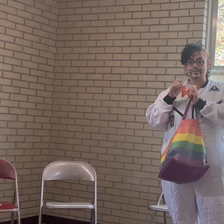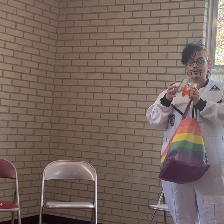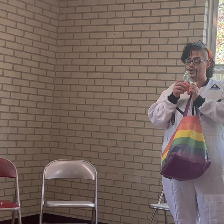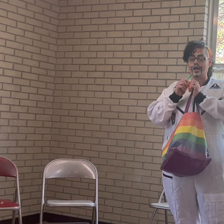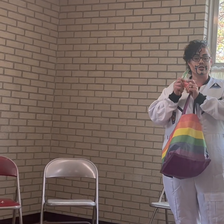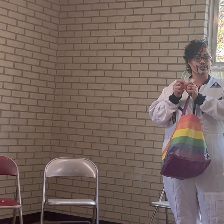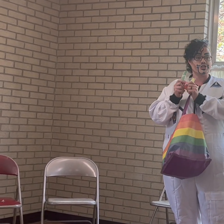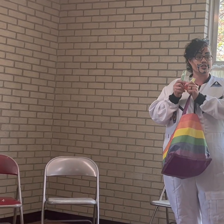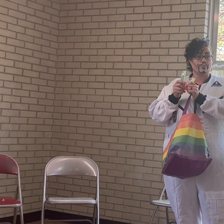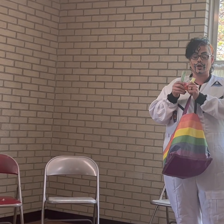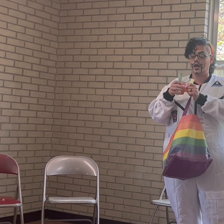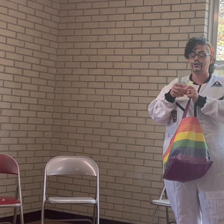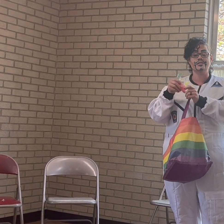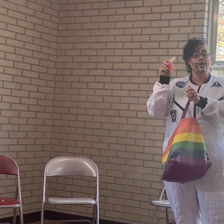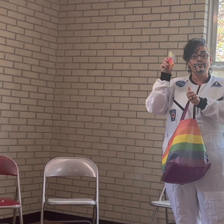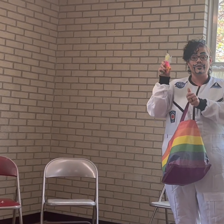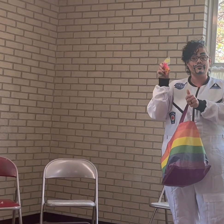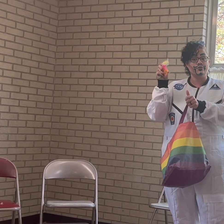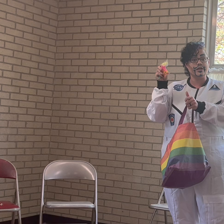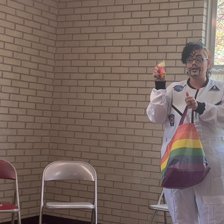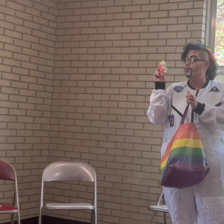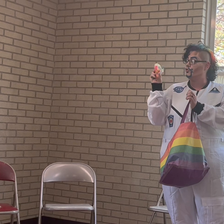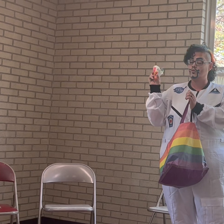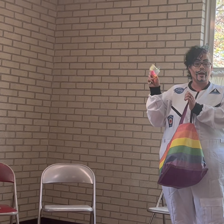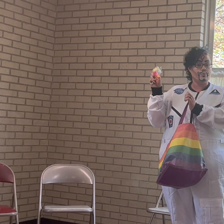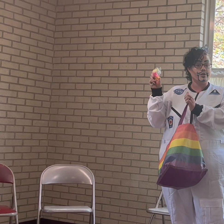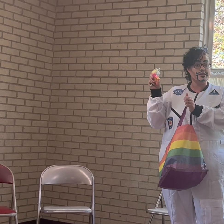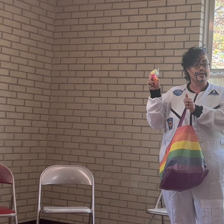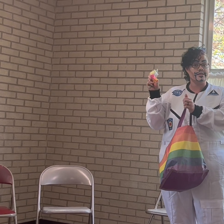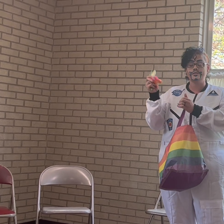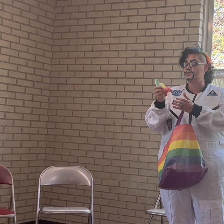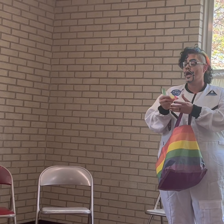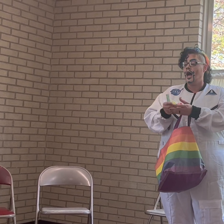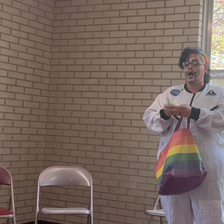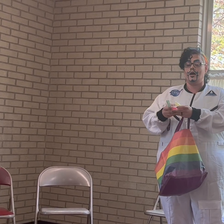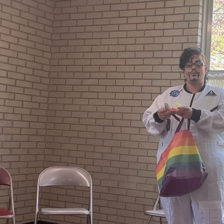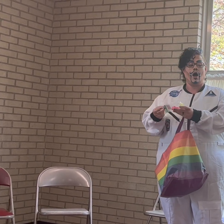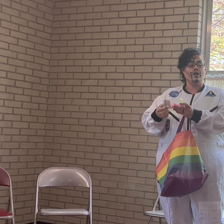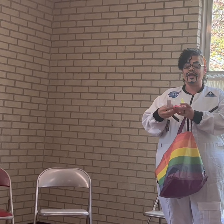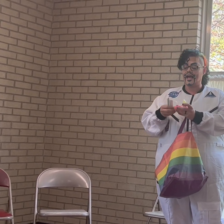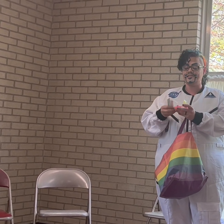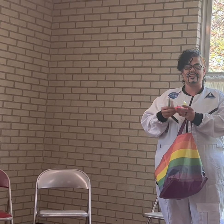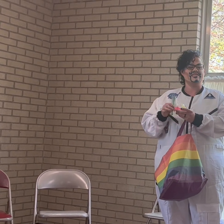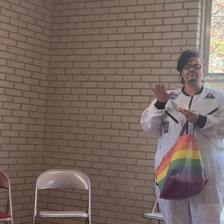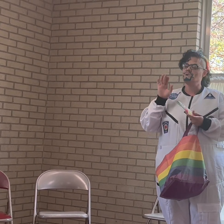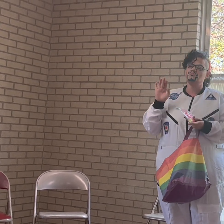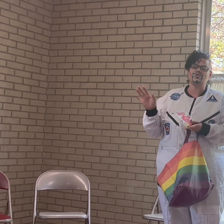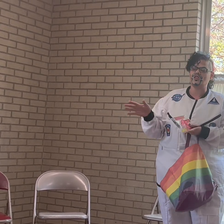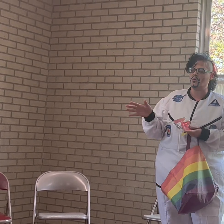to put your energy somewhere else feel free come grab one of these. All I ask is don't